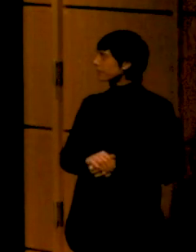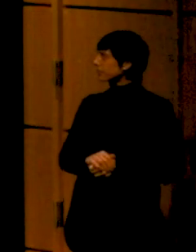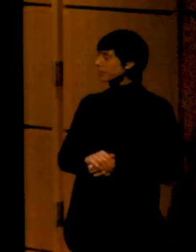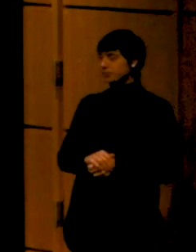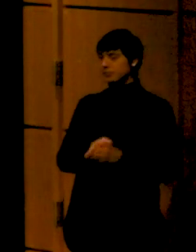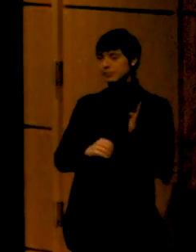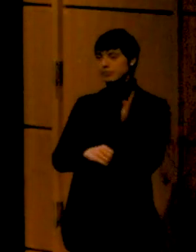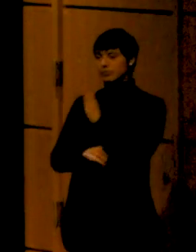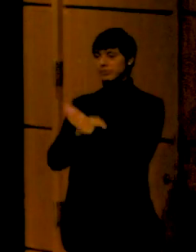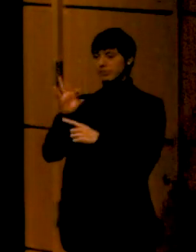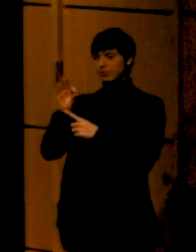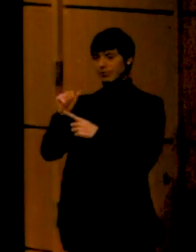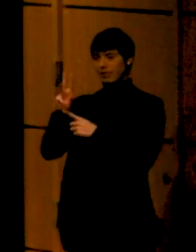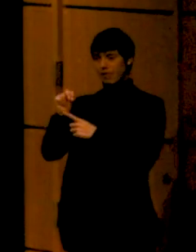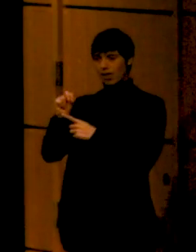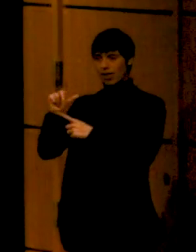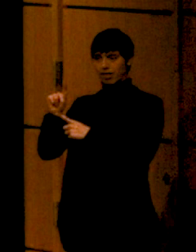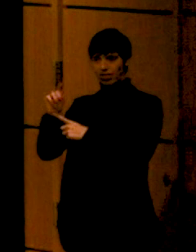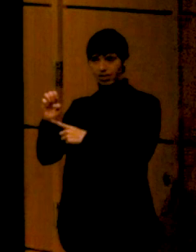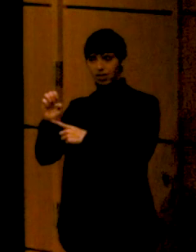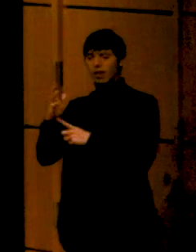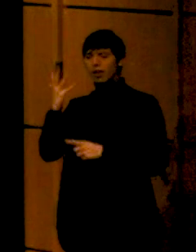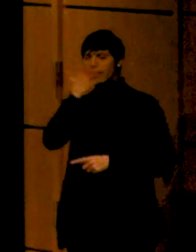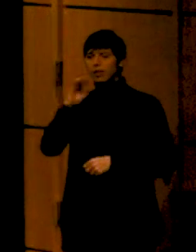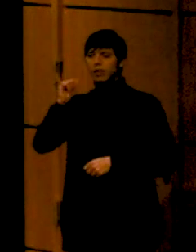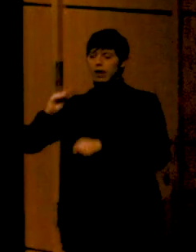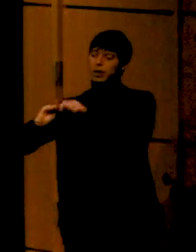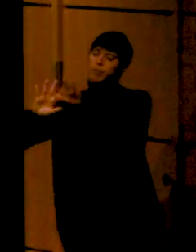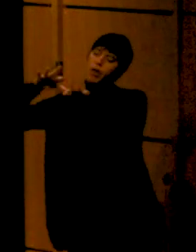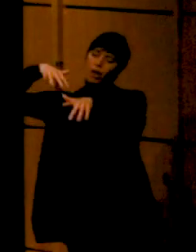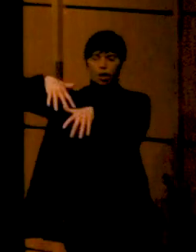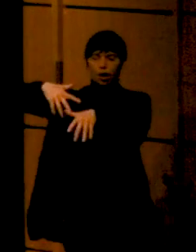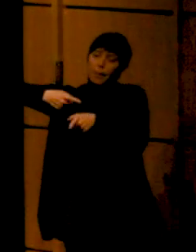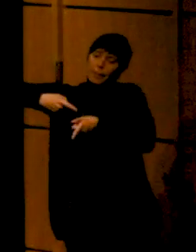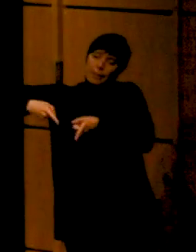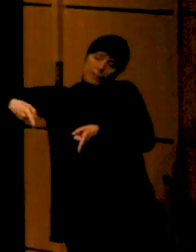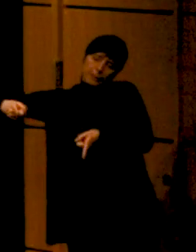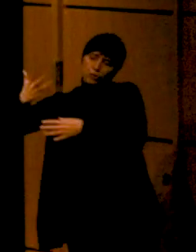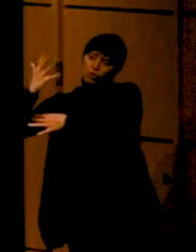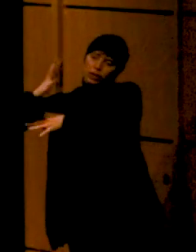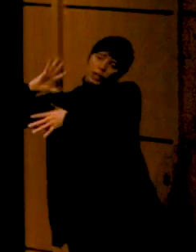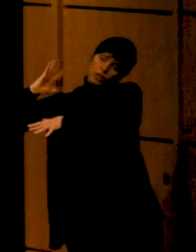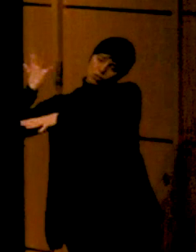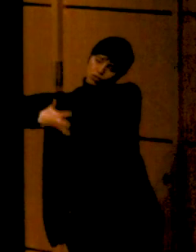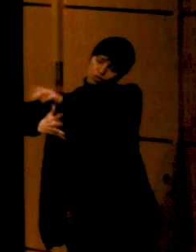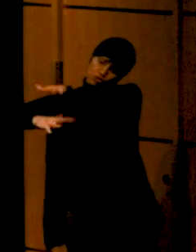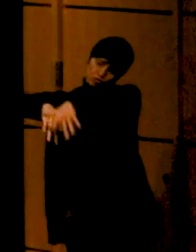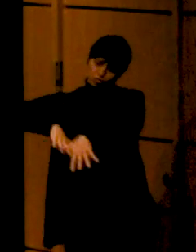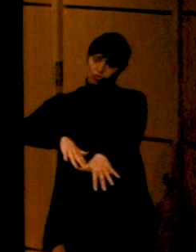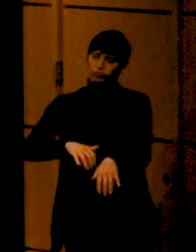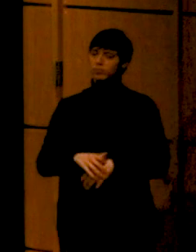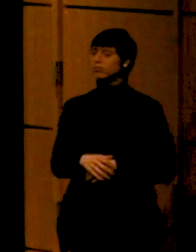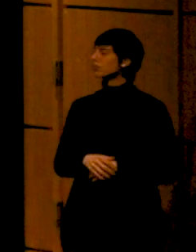a cascade of trees.